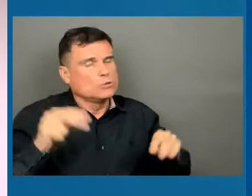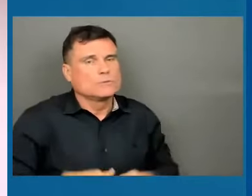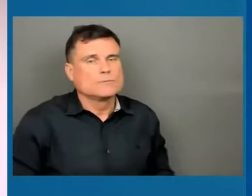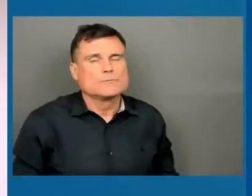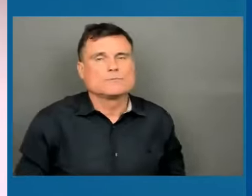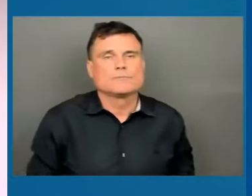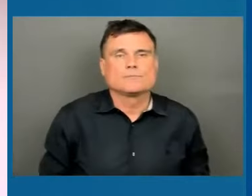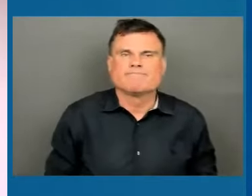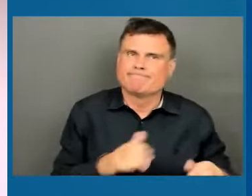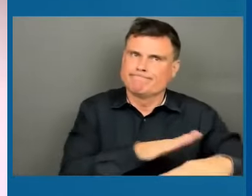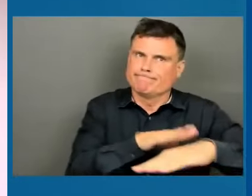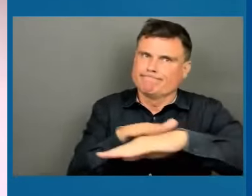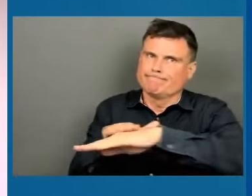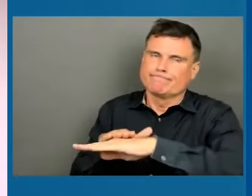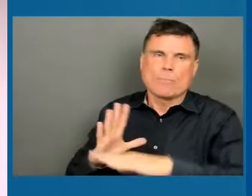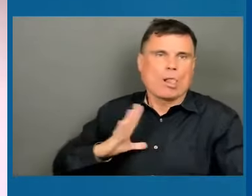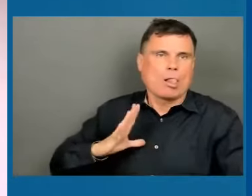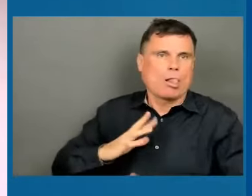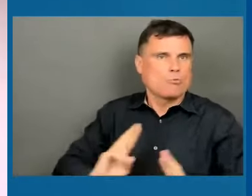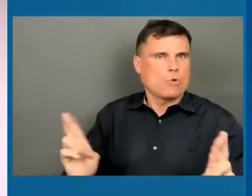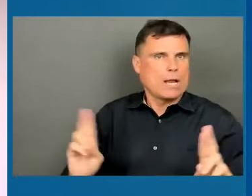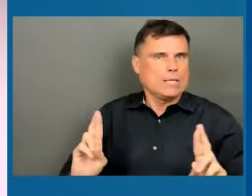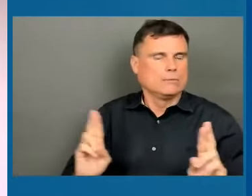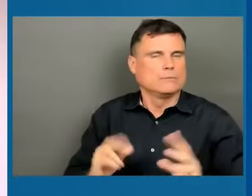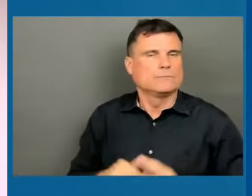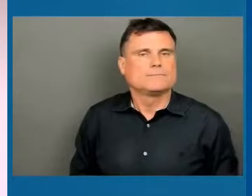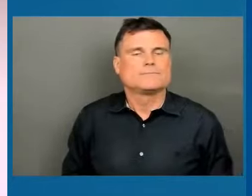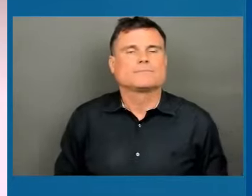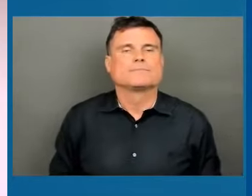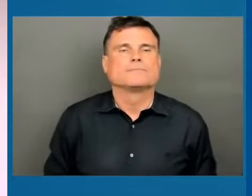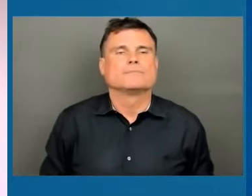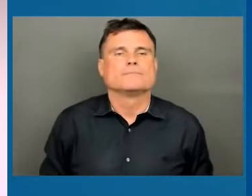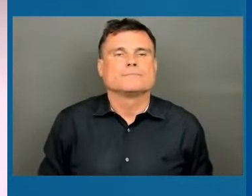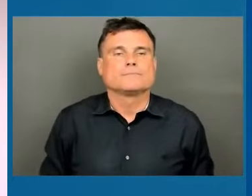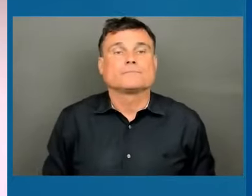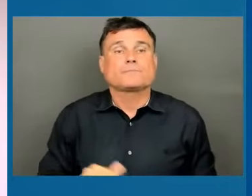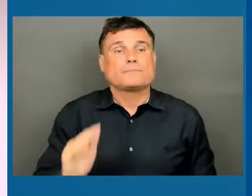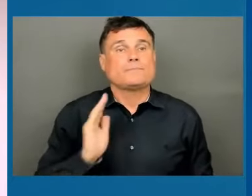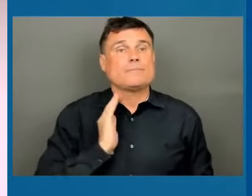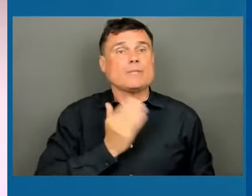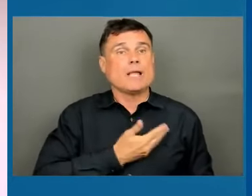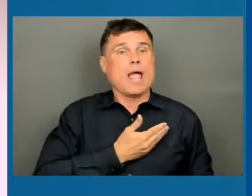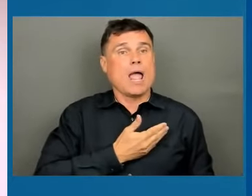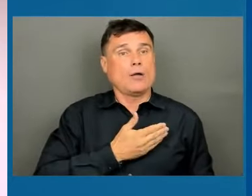conditions, weather companies across the province and of course we'll be updating